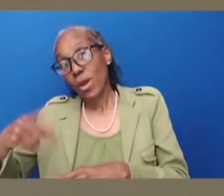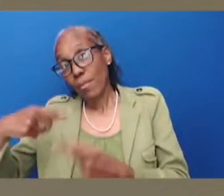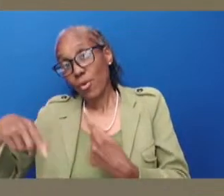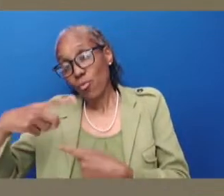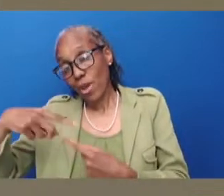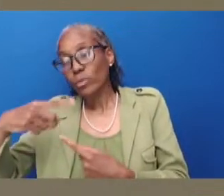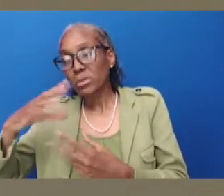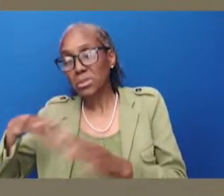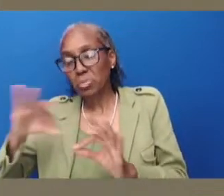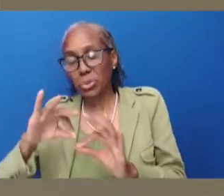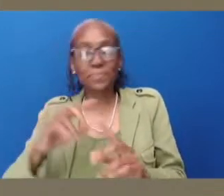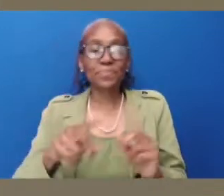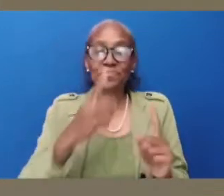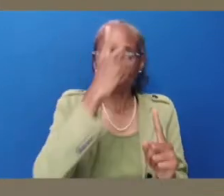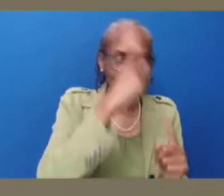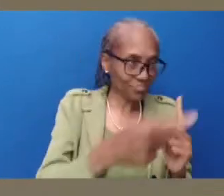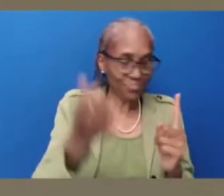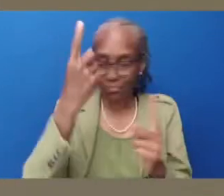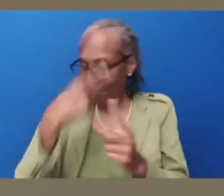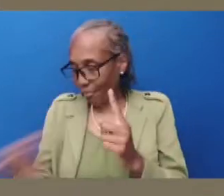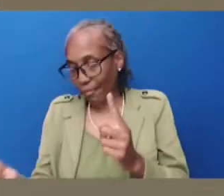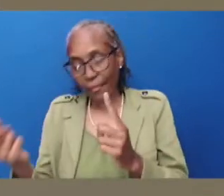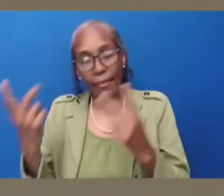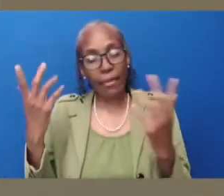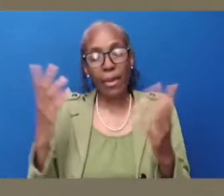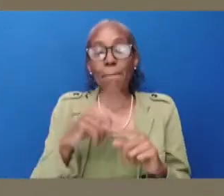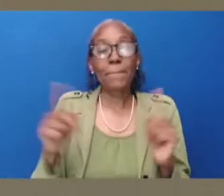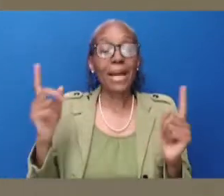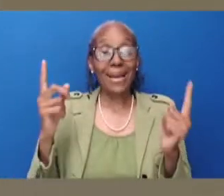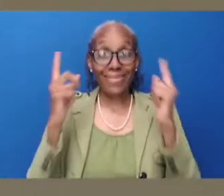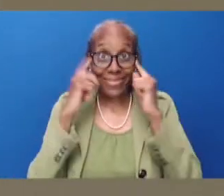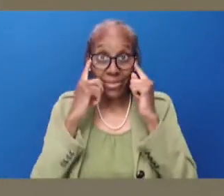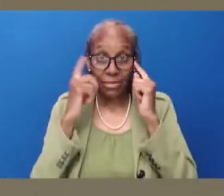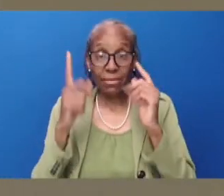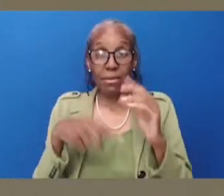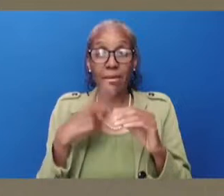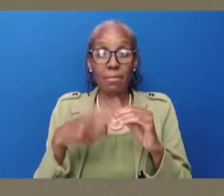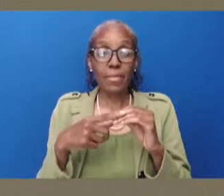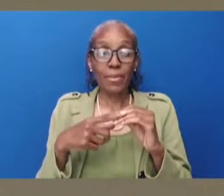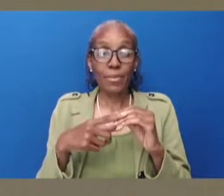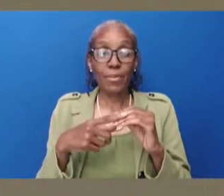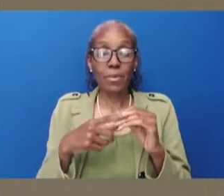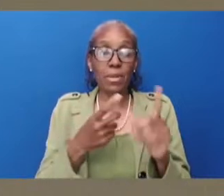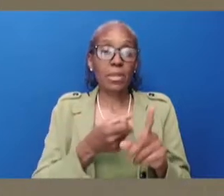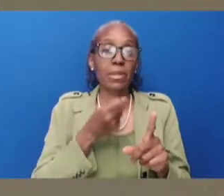UNITS BUSINESS, THE WRAP-AROUND